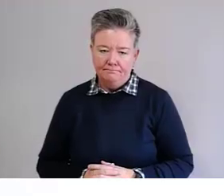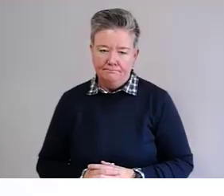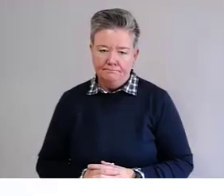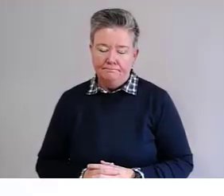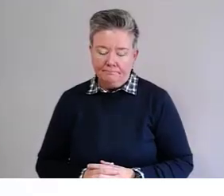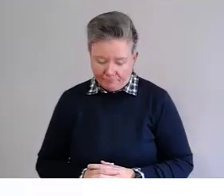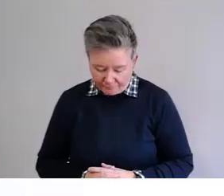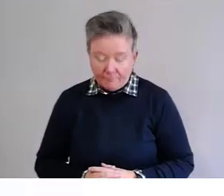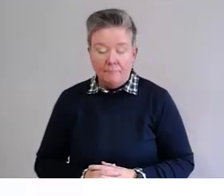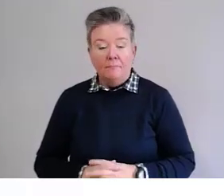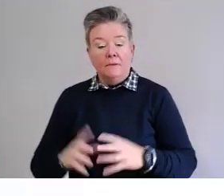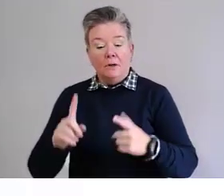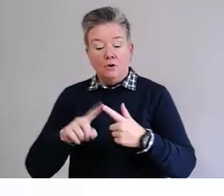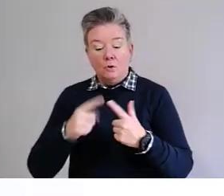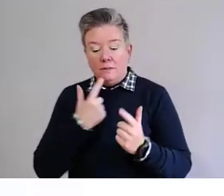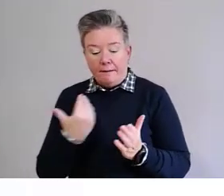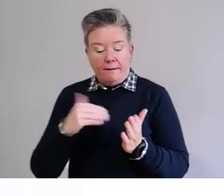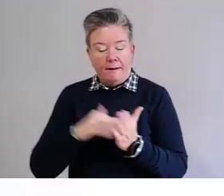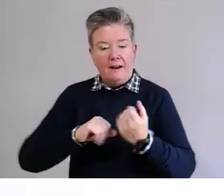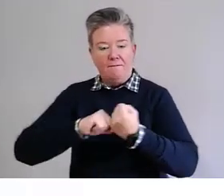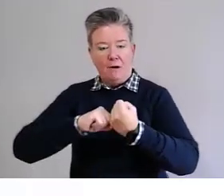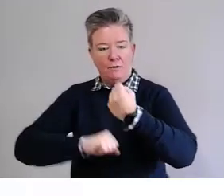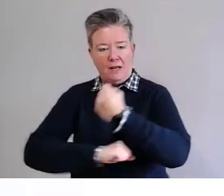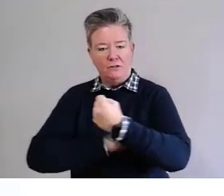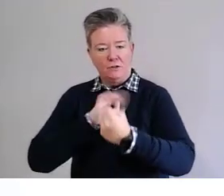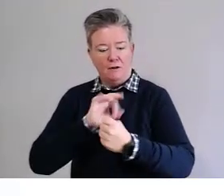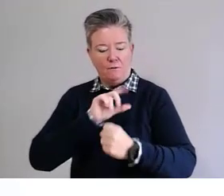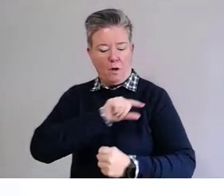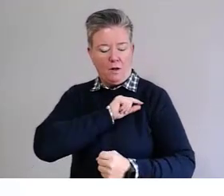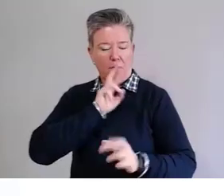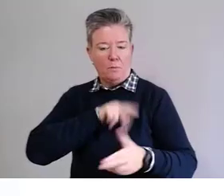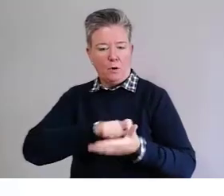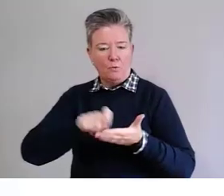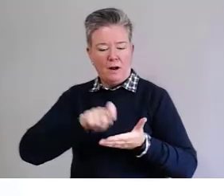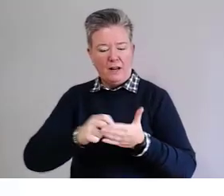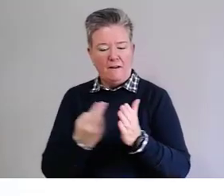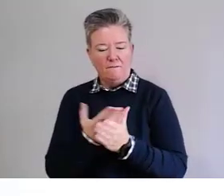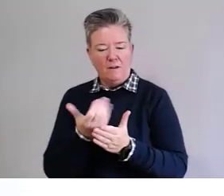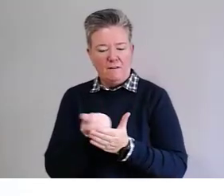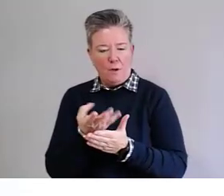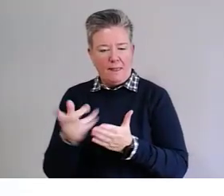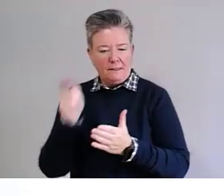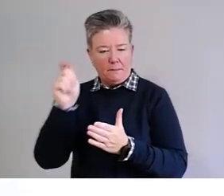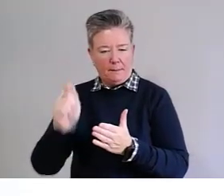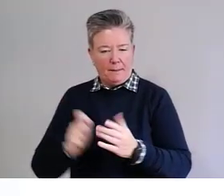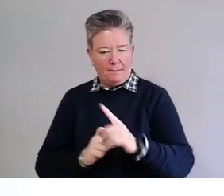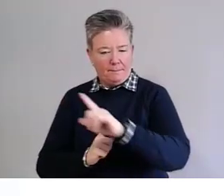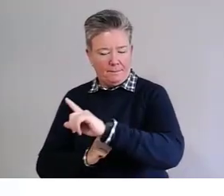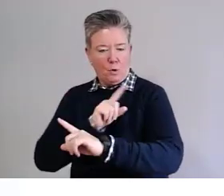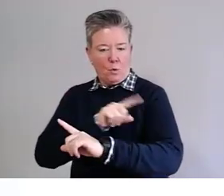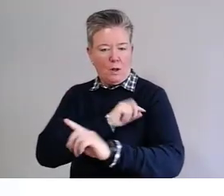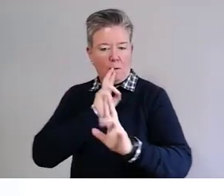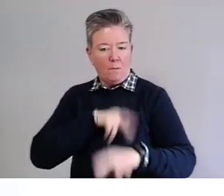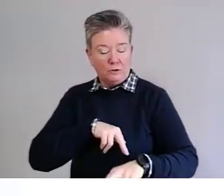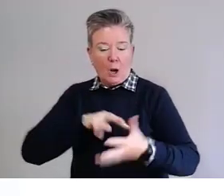So to recap, the foundations of quality report writing, here are a few takeaways. Quality reports are purpose driven.